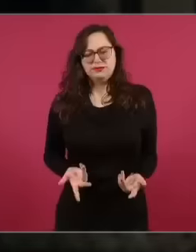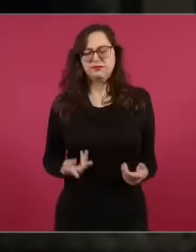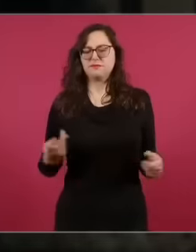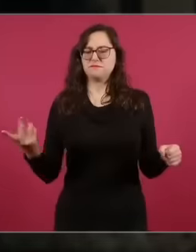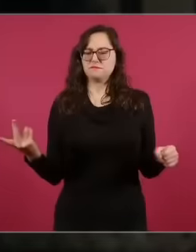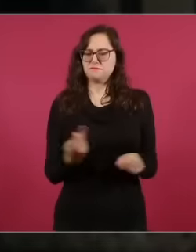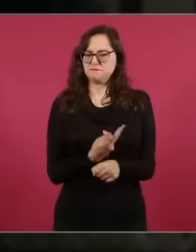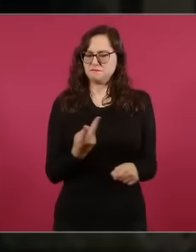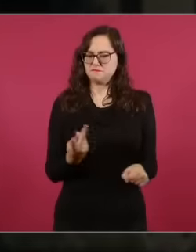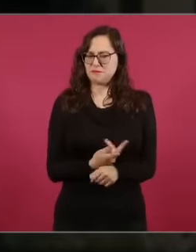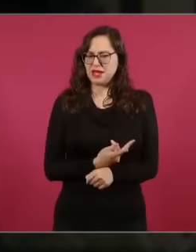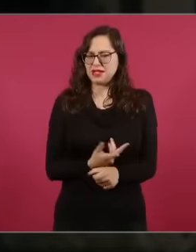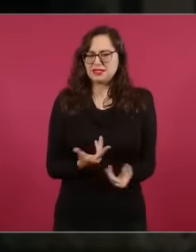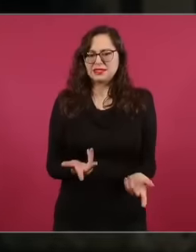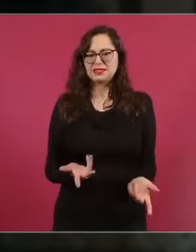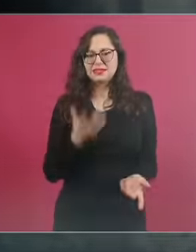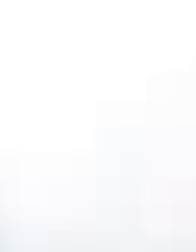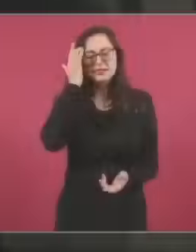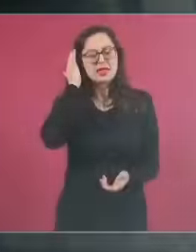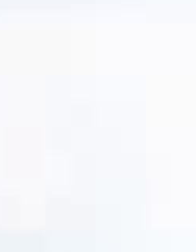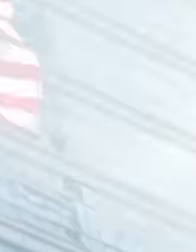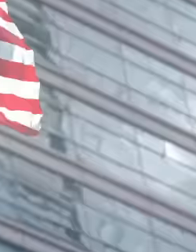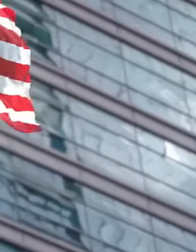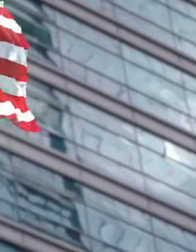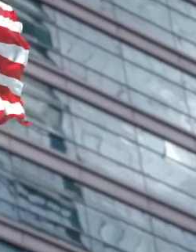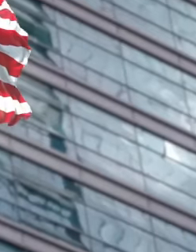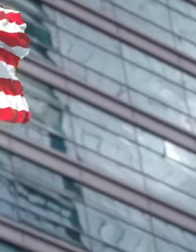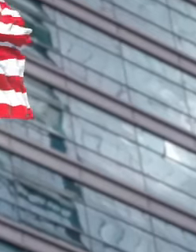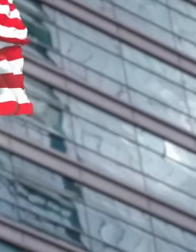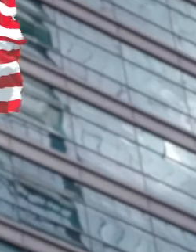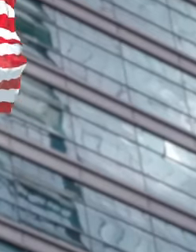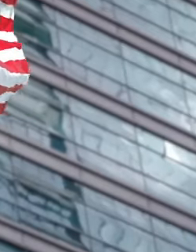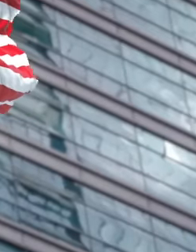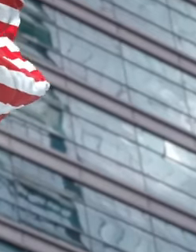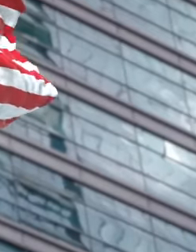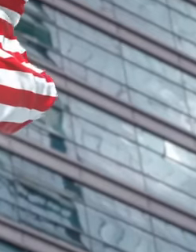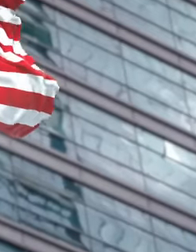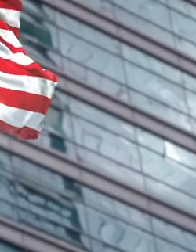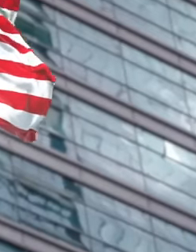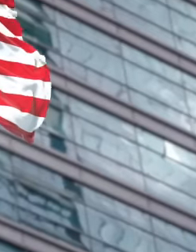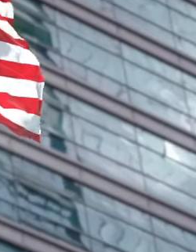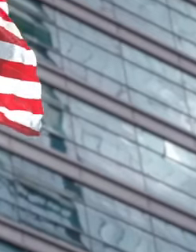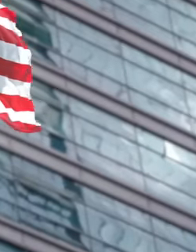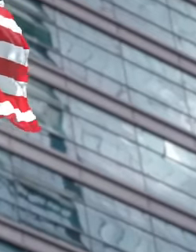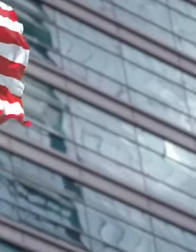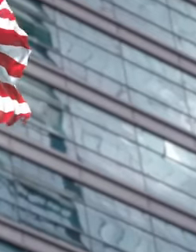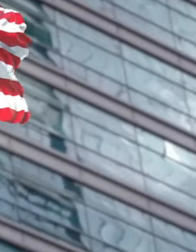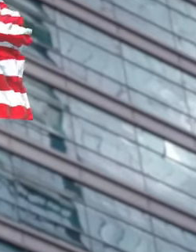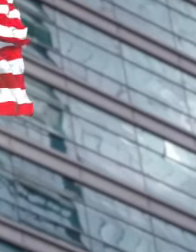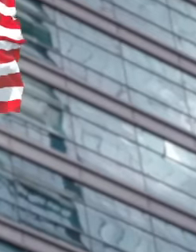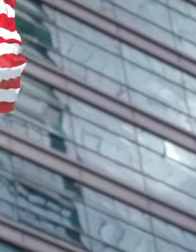this bilateral tension between Mexico and the United States has been increasing since precisely